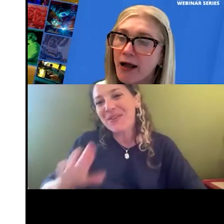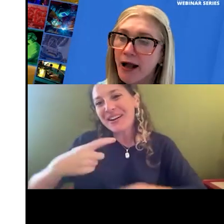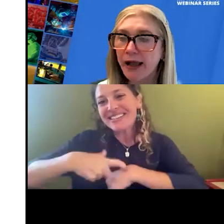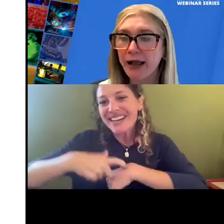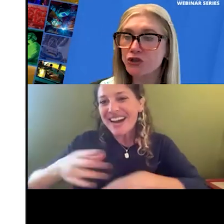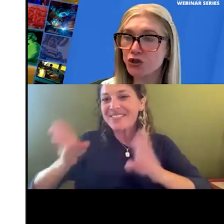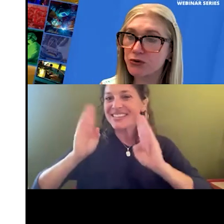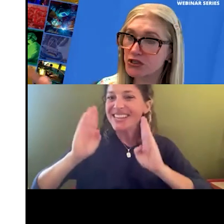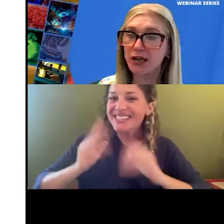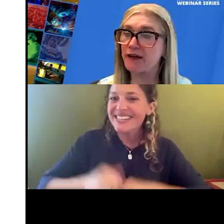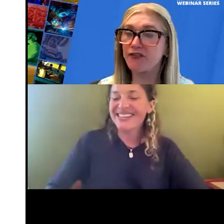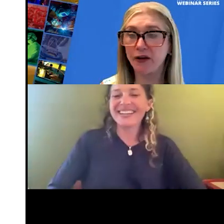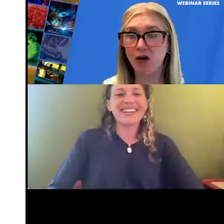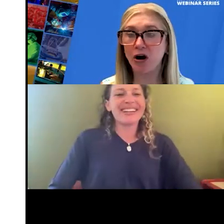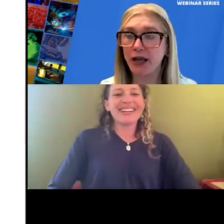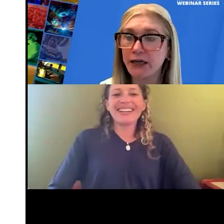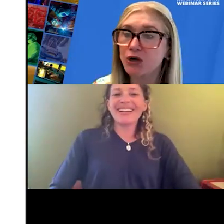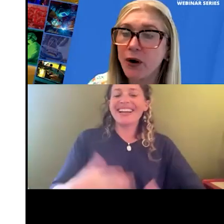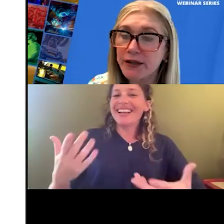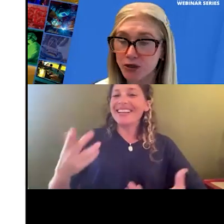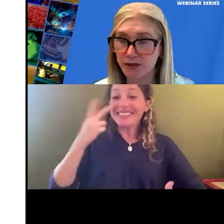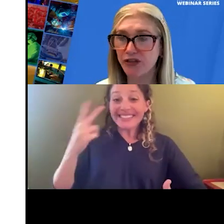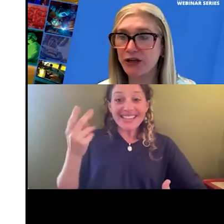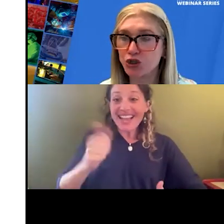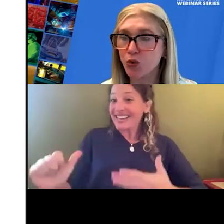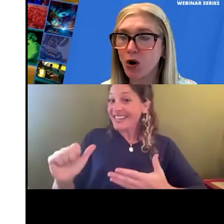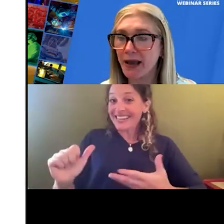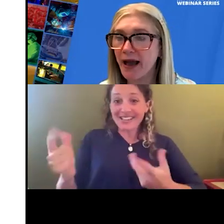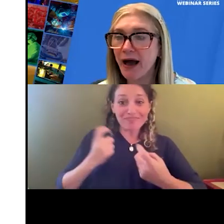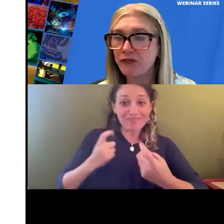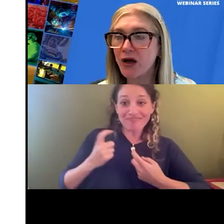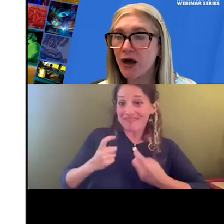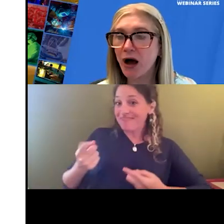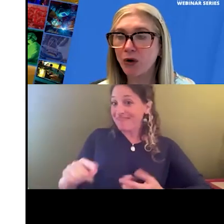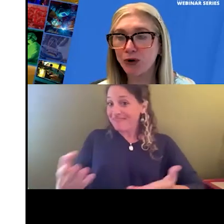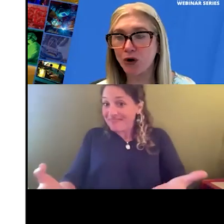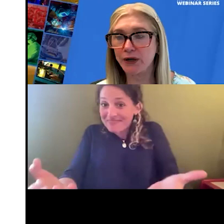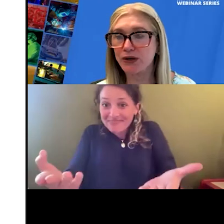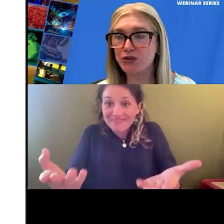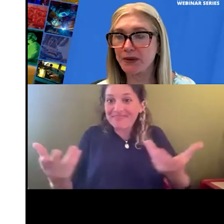and to see if there are any questions that you all may have regarding what's been